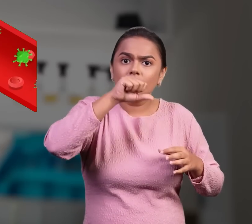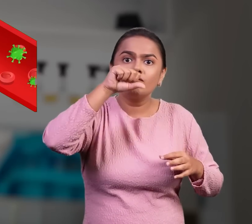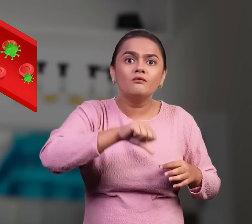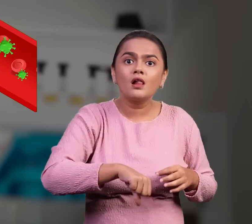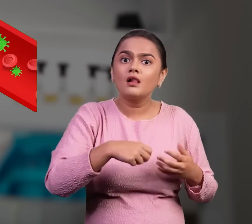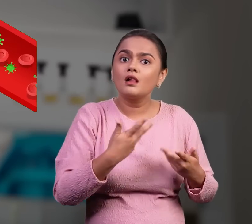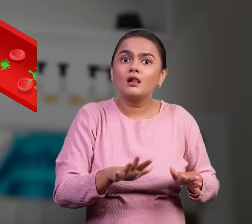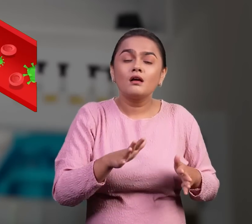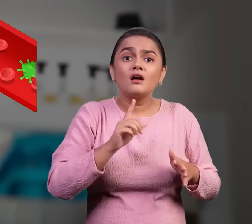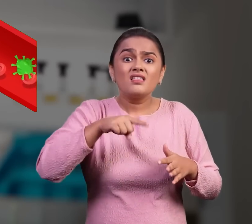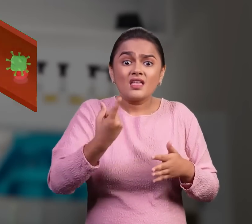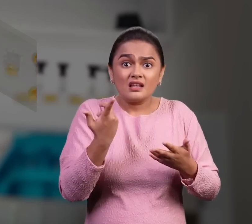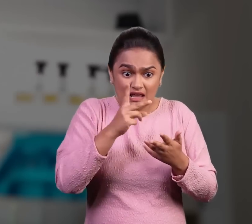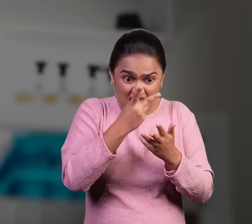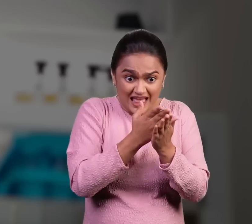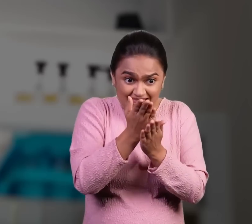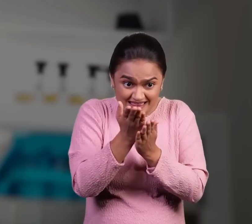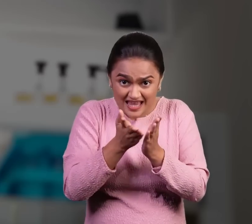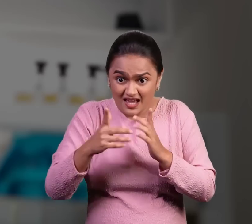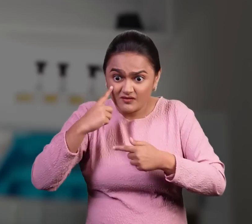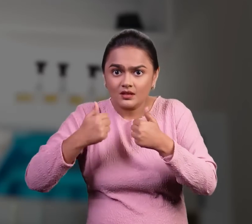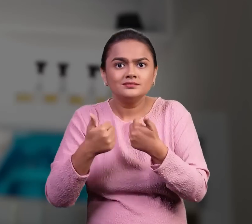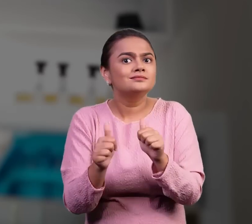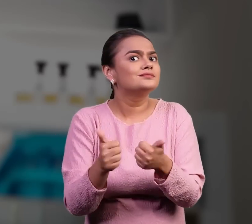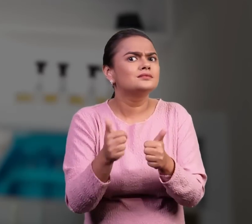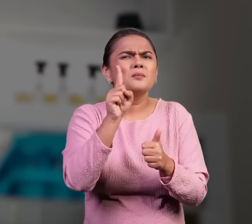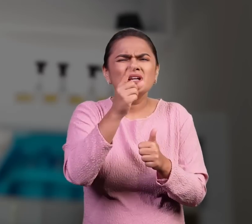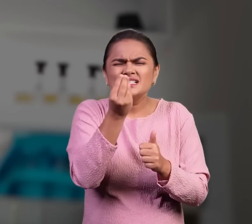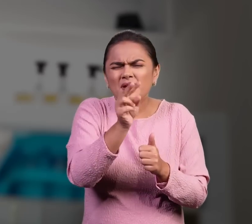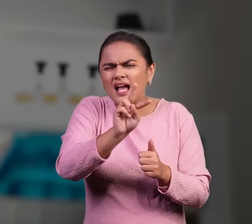There is no immediate way to detect infections, but some tests can help.